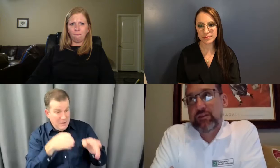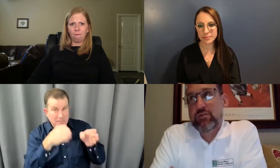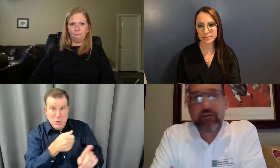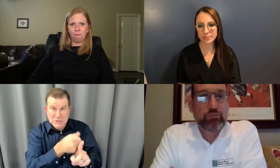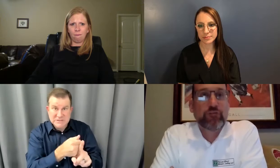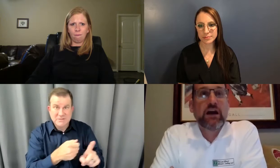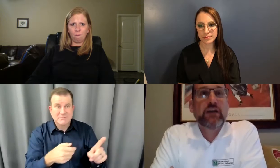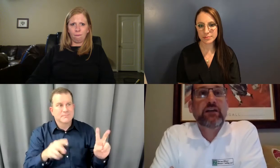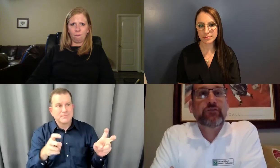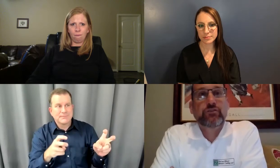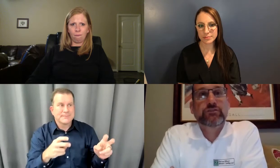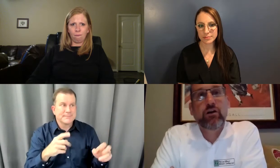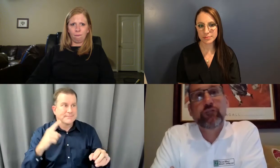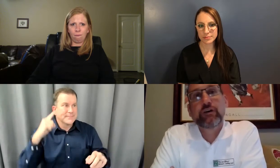that you have to provide that for yourself,